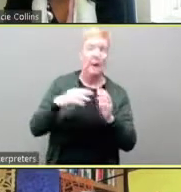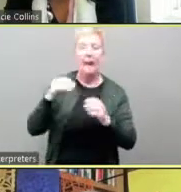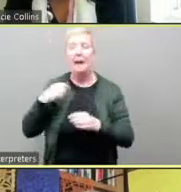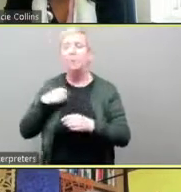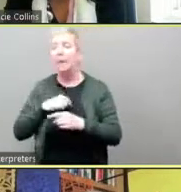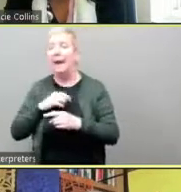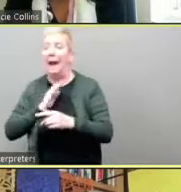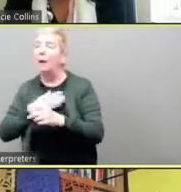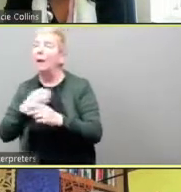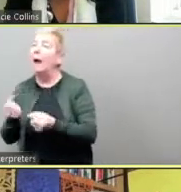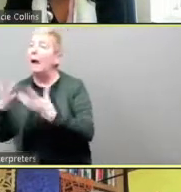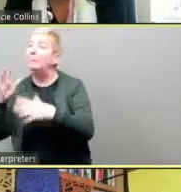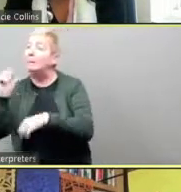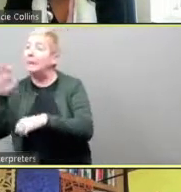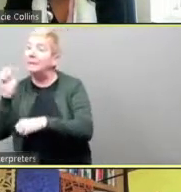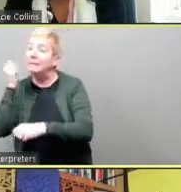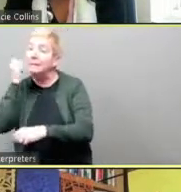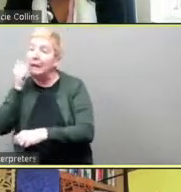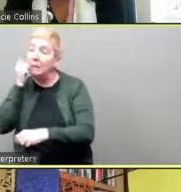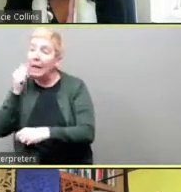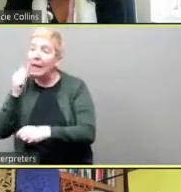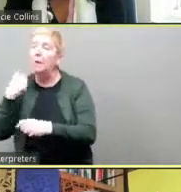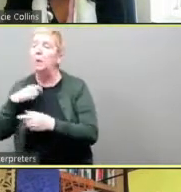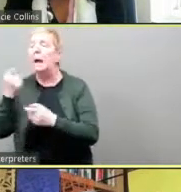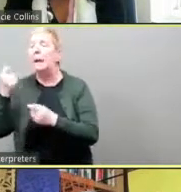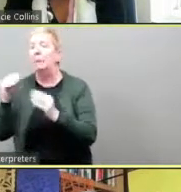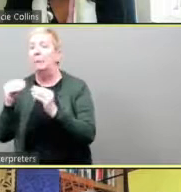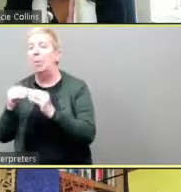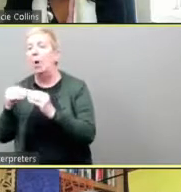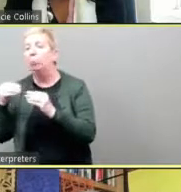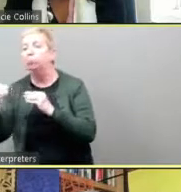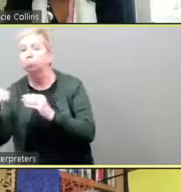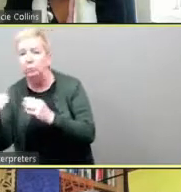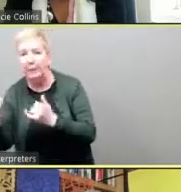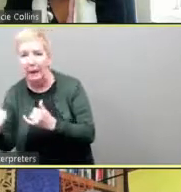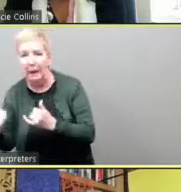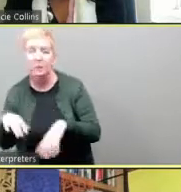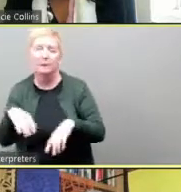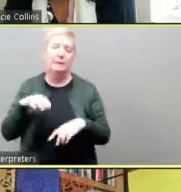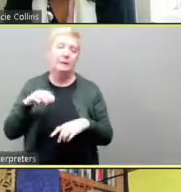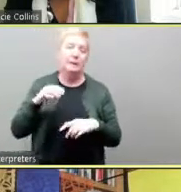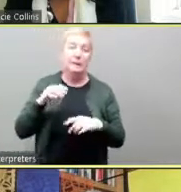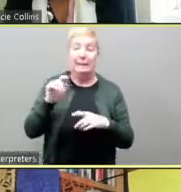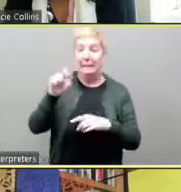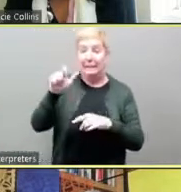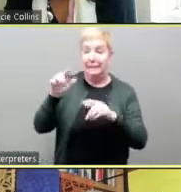and the ah test positivity rate to 7.5% or less because we thought we could